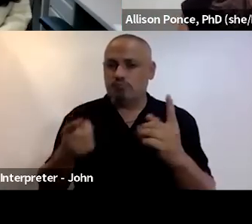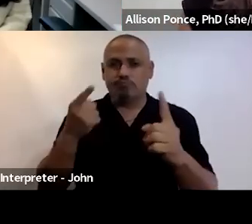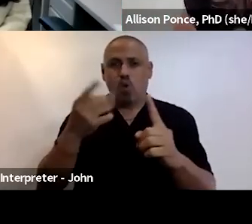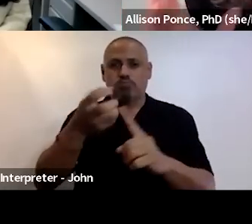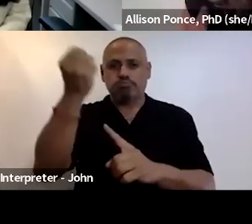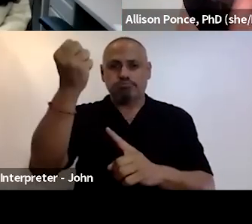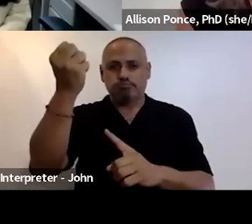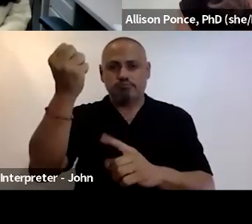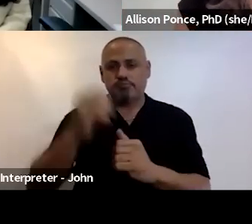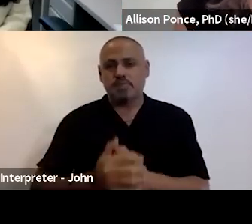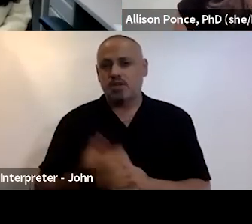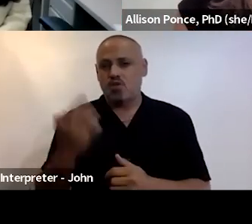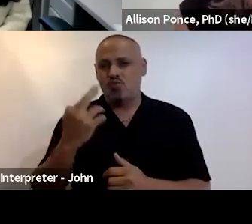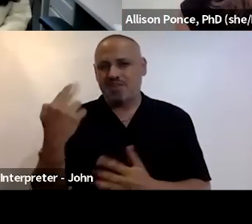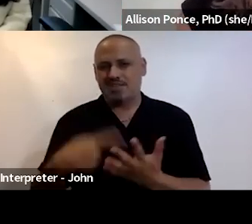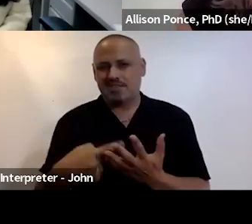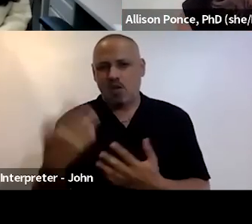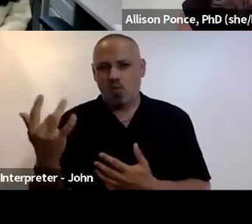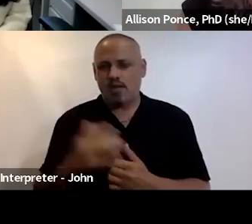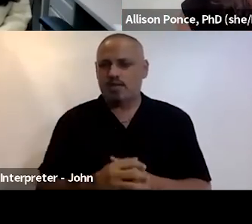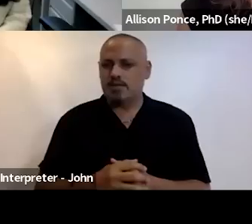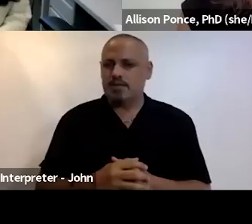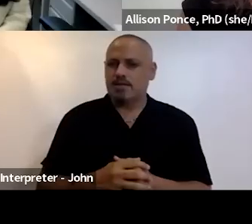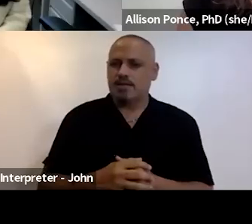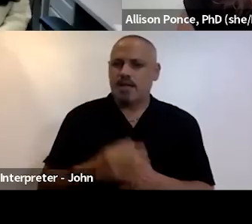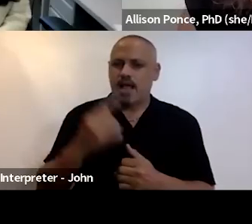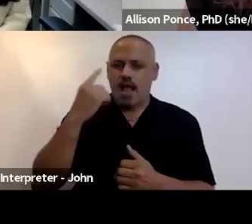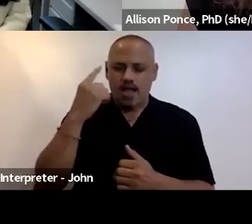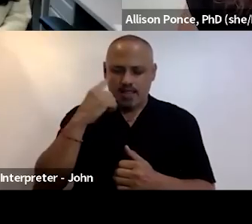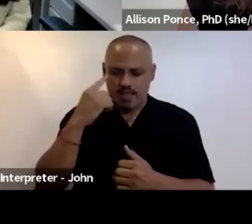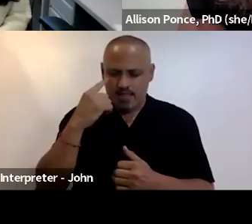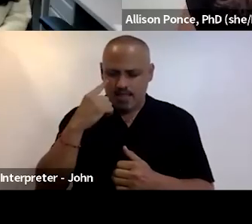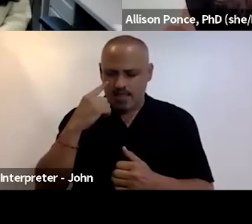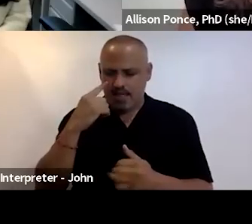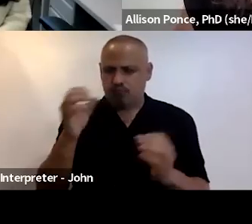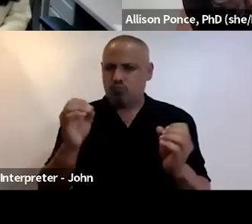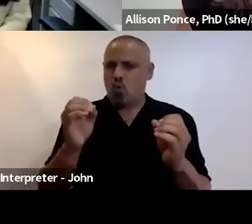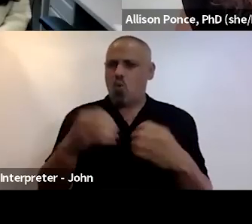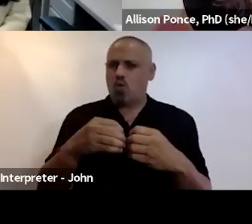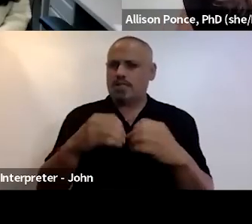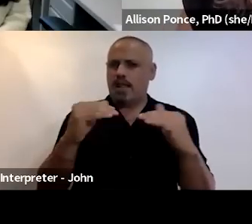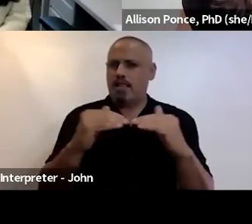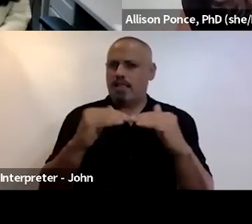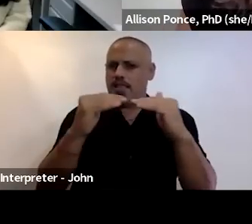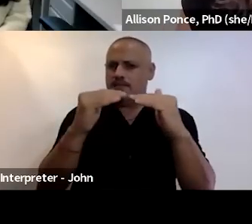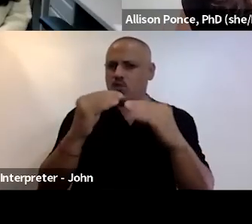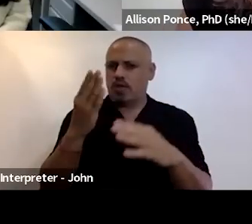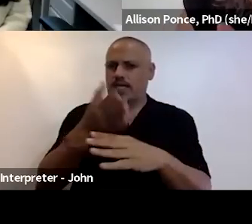And the reason I bring this up is to say that I think there is an organizational level intervention that can happen